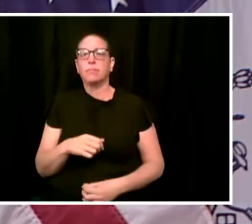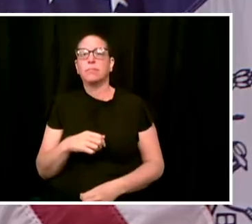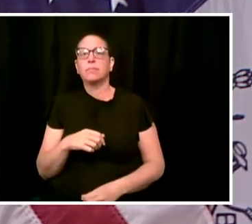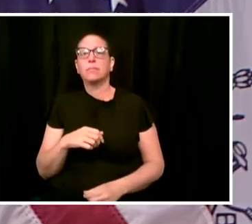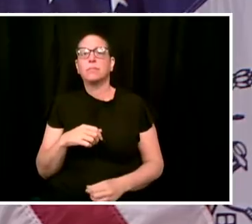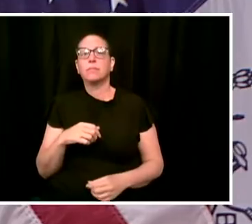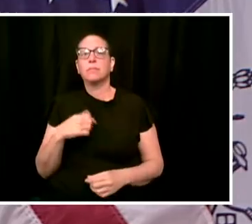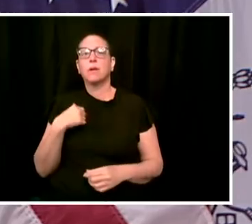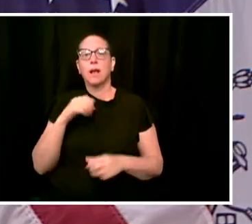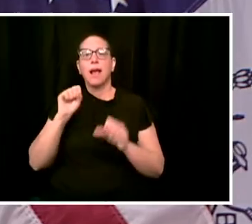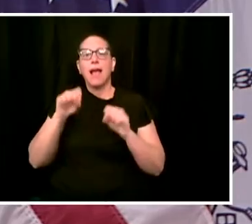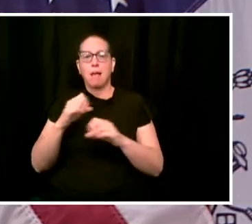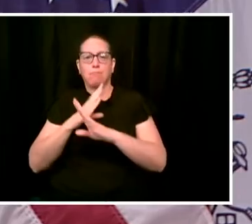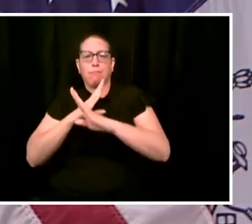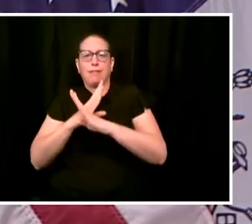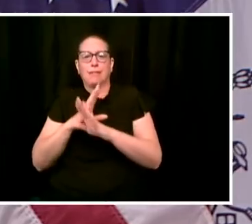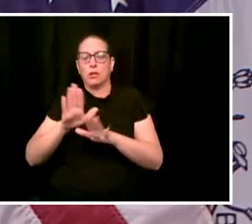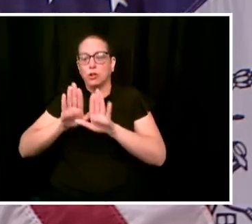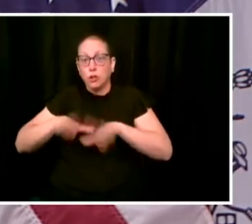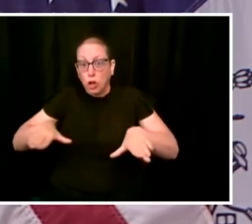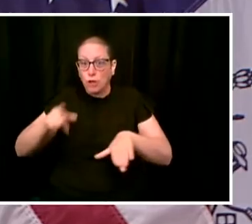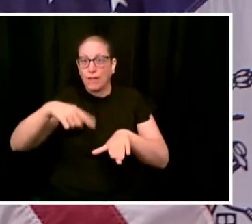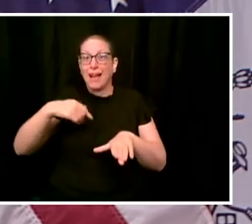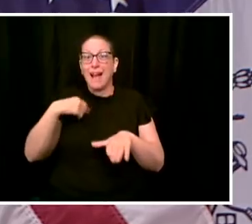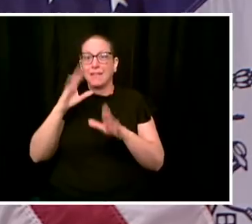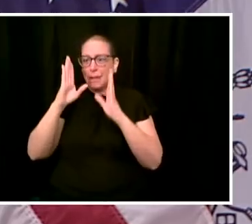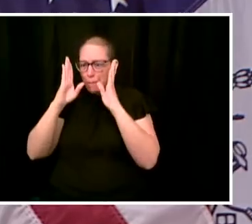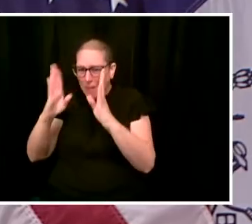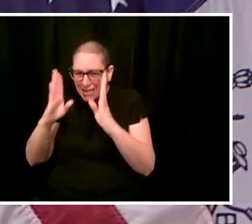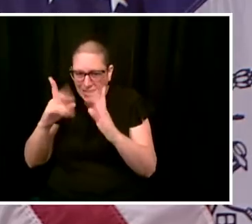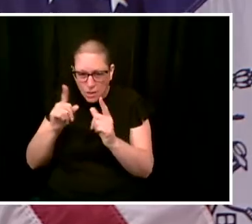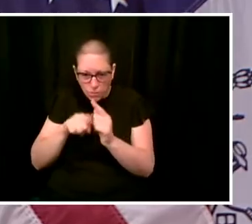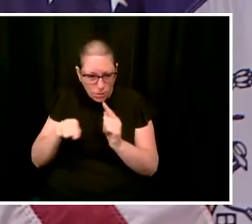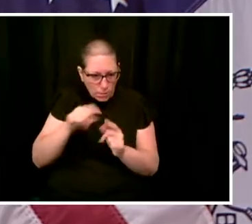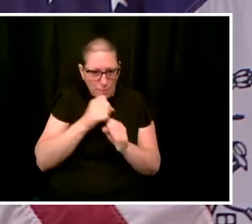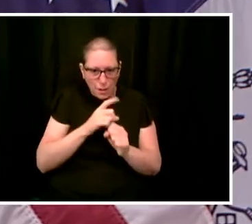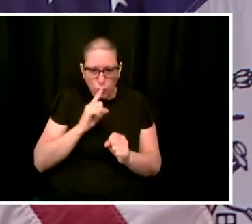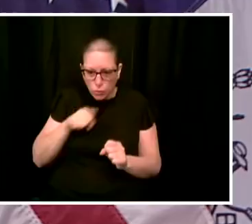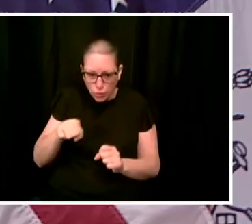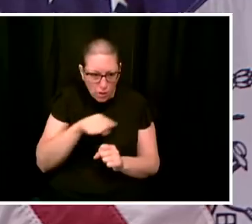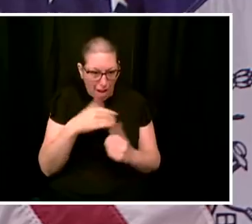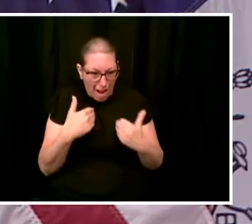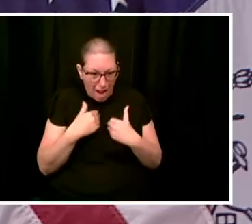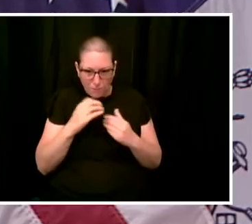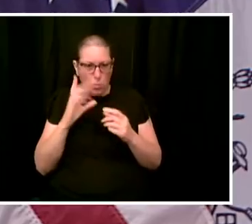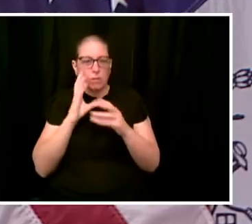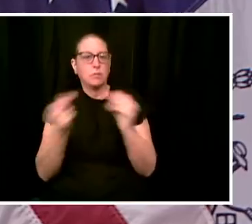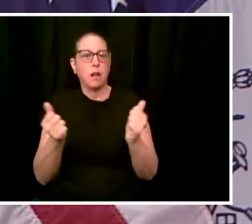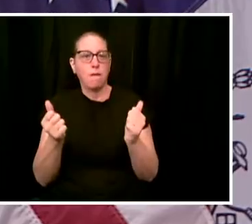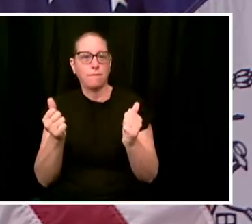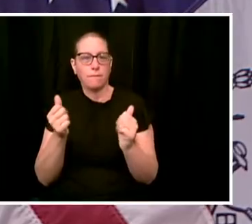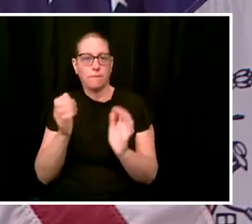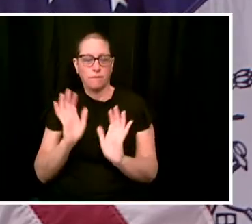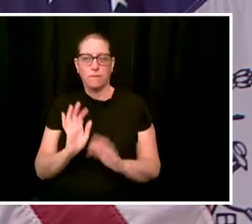ADDRESSING THE SYNDROME AND PROTECTING A CHILD. SO ELYAR DETECTION, EARLY ACTION REALLY